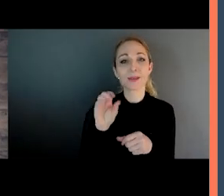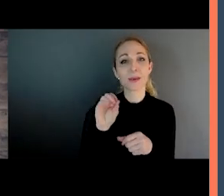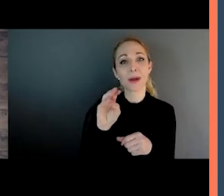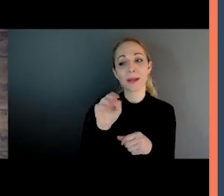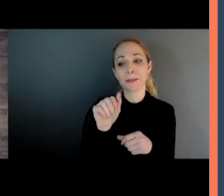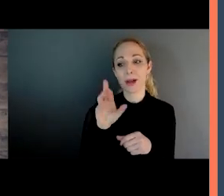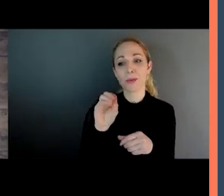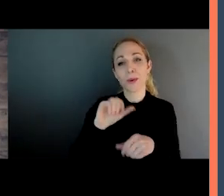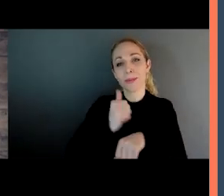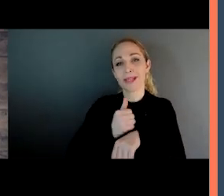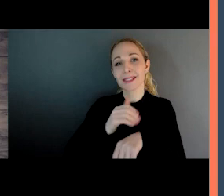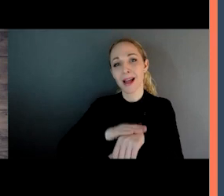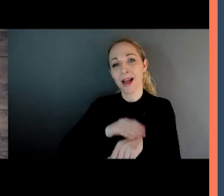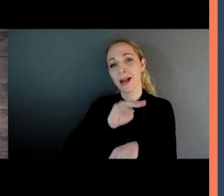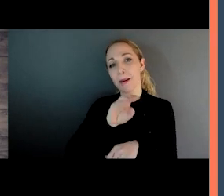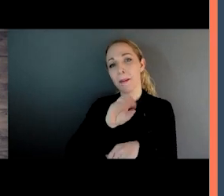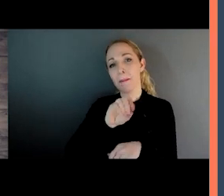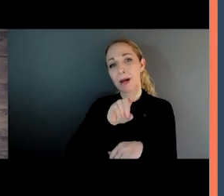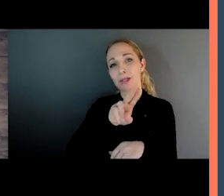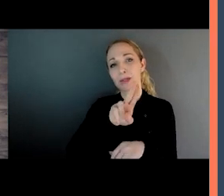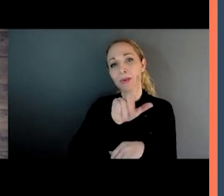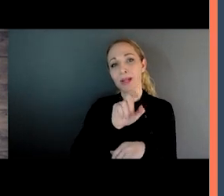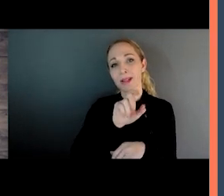MACRO IS BASED ON THE MODULE FIELDS.